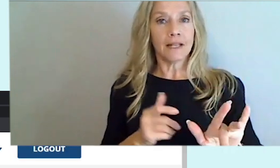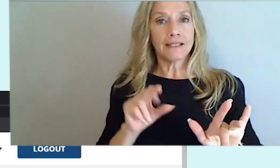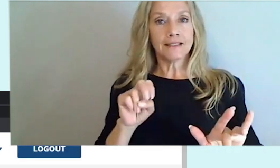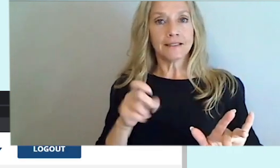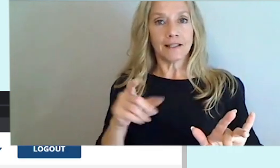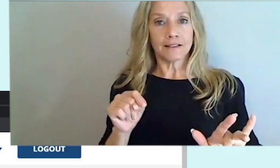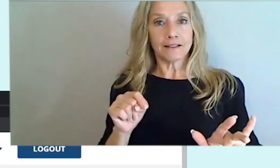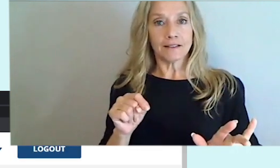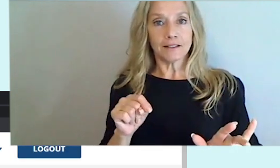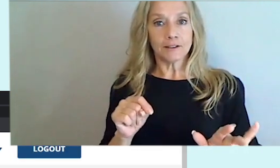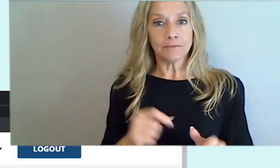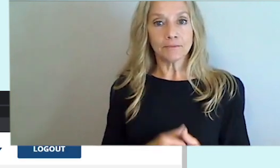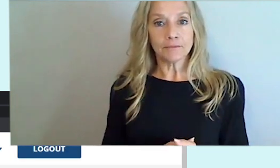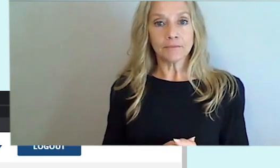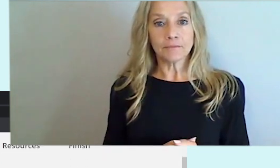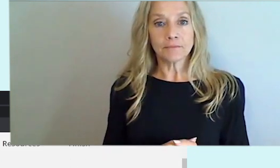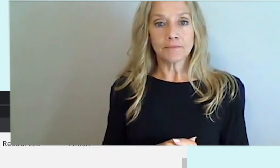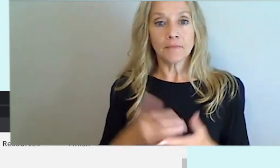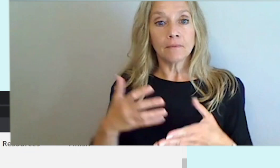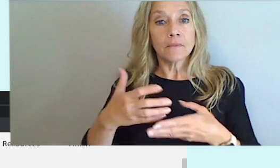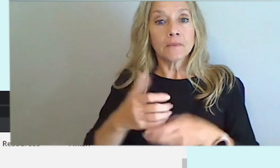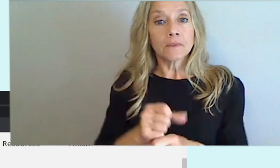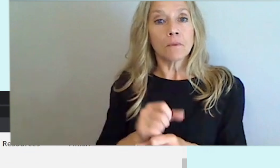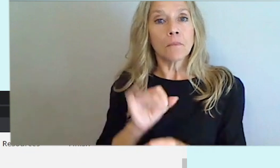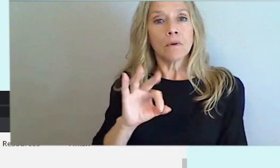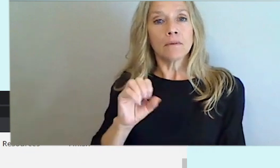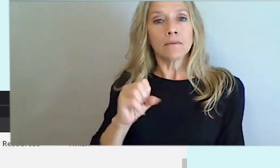The summary of shelter or utility expense page shows